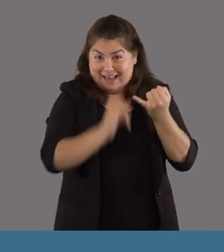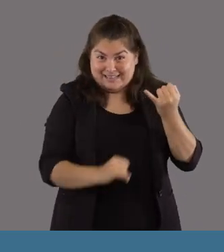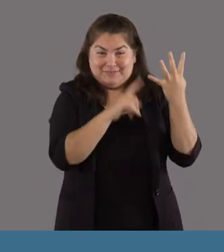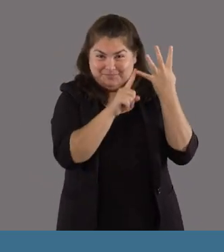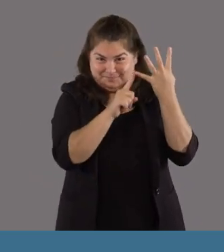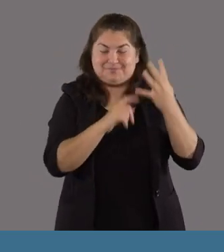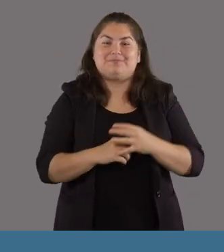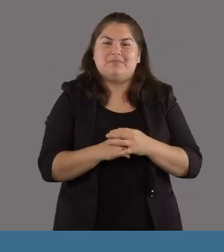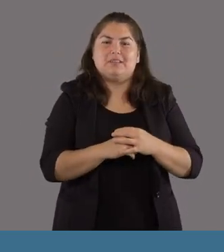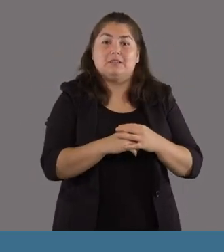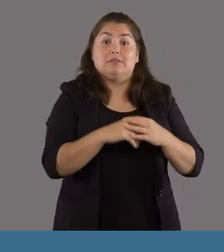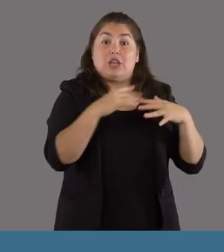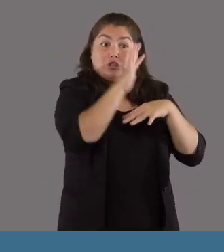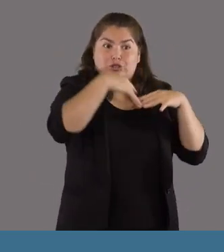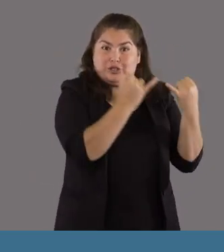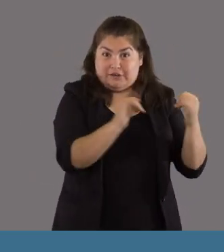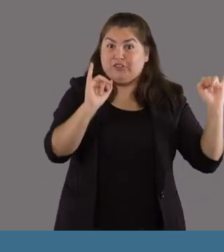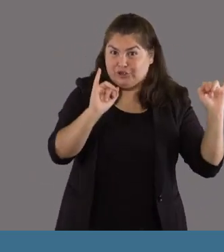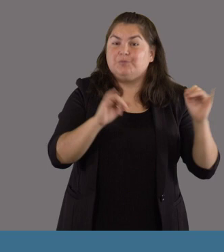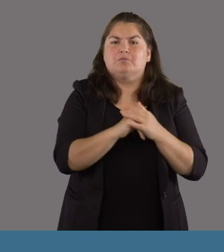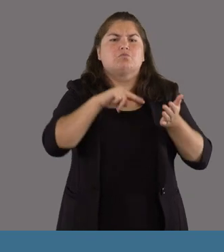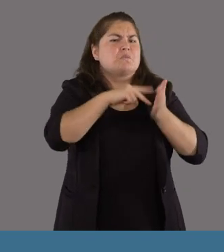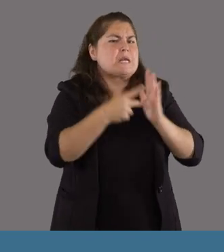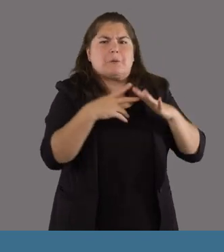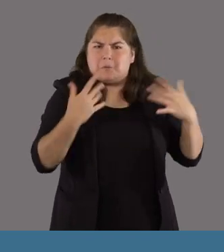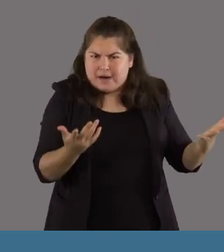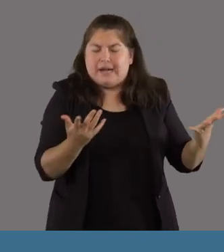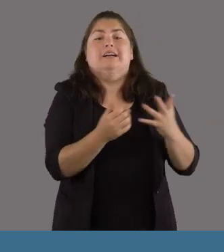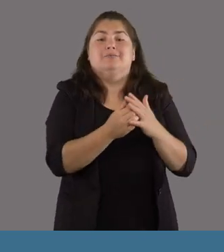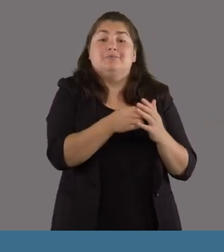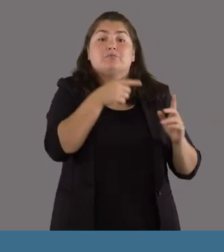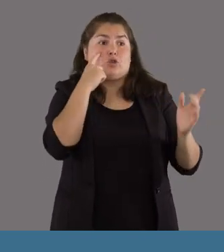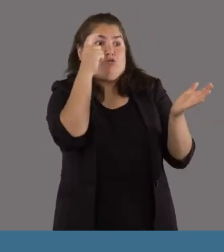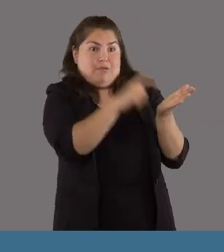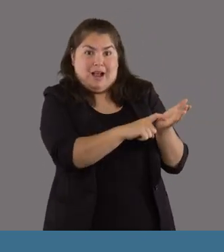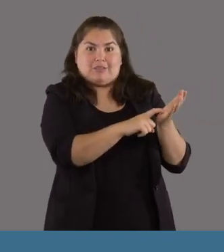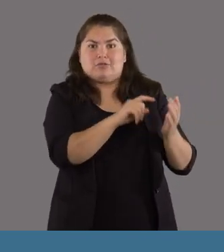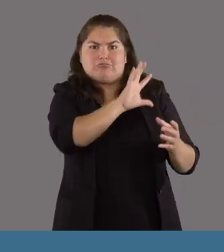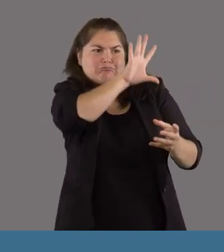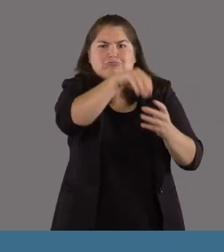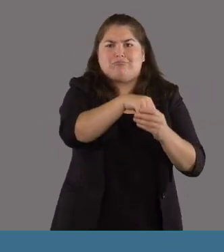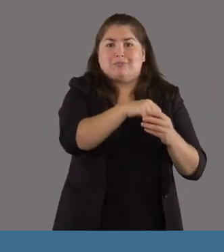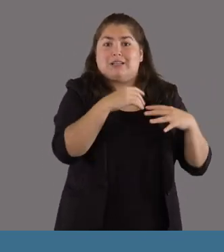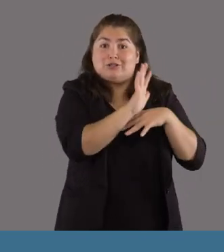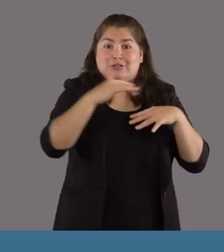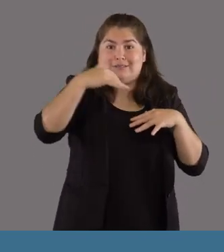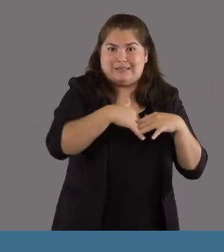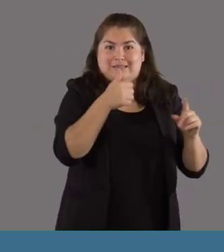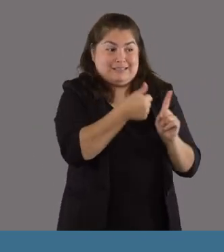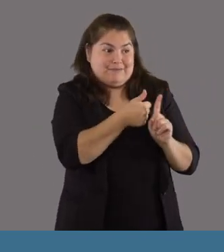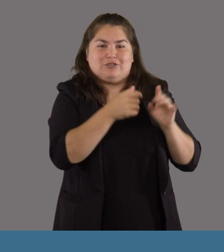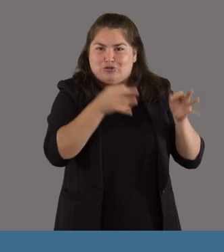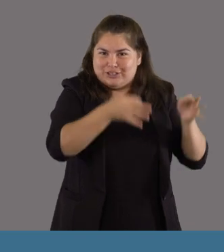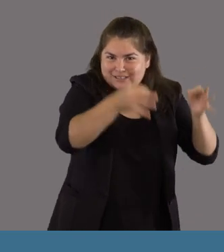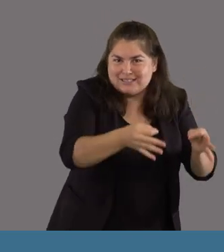Lastly, Indigenous sovereignty, this means recognizing and incorporating Indigenous self-determination,